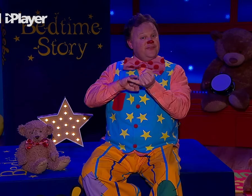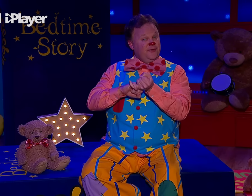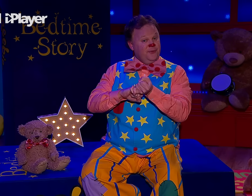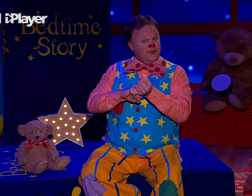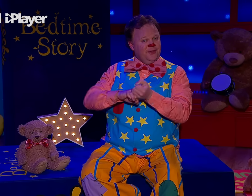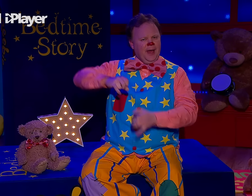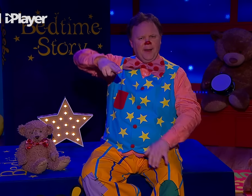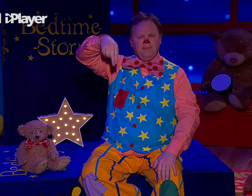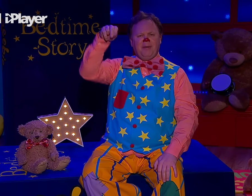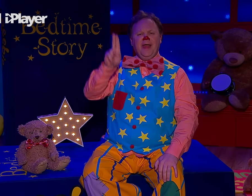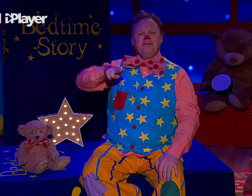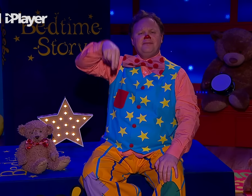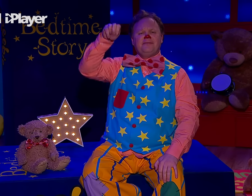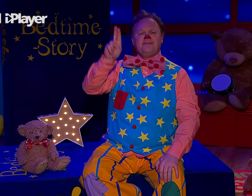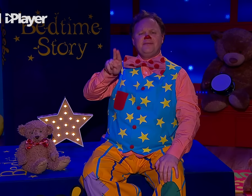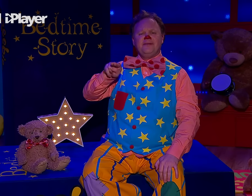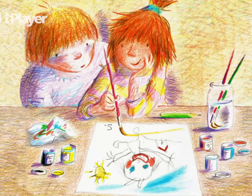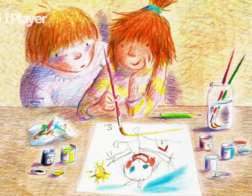susan paints